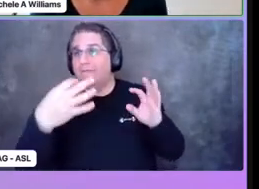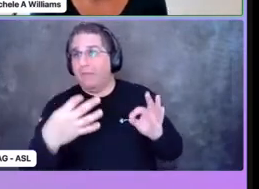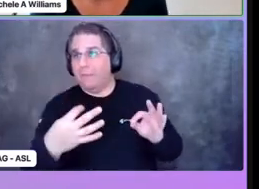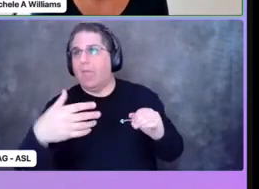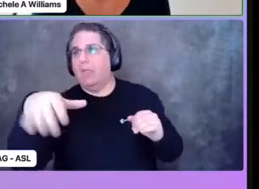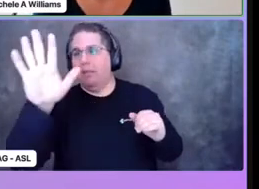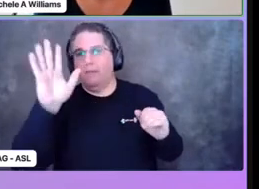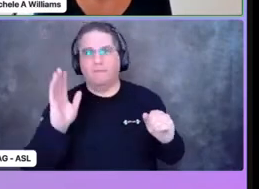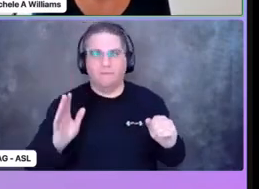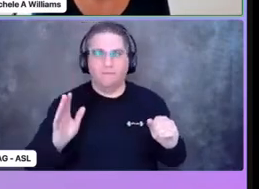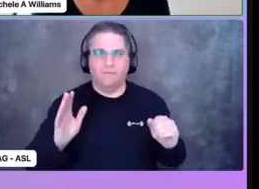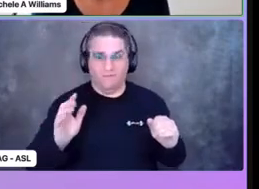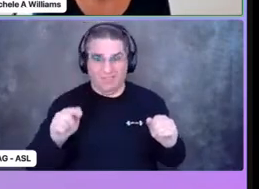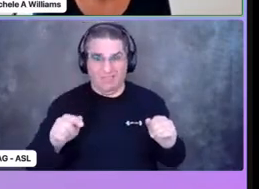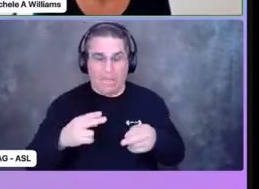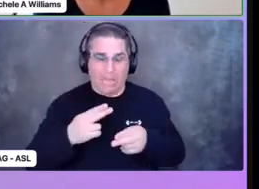this person is coming in to